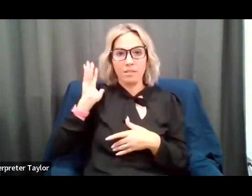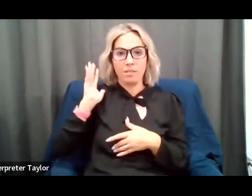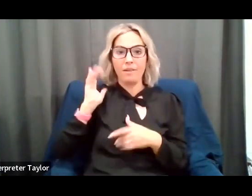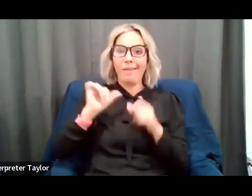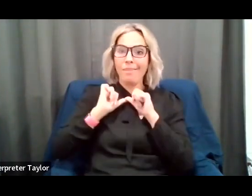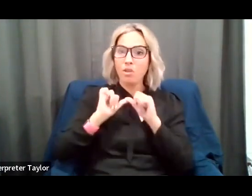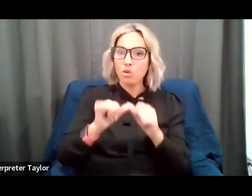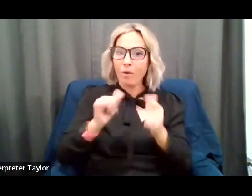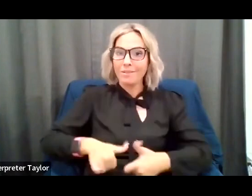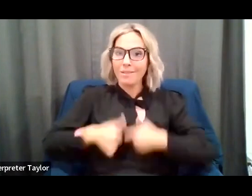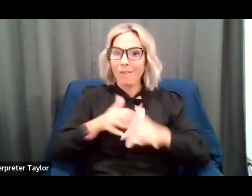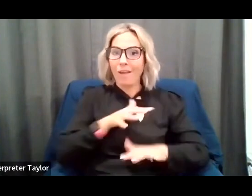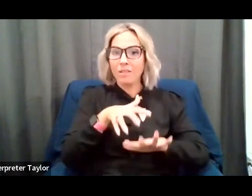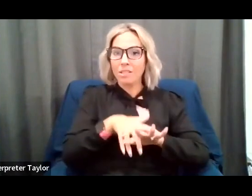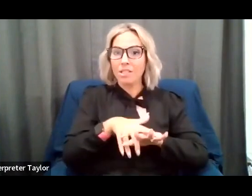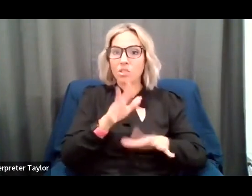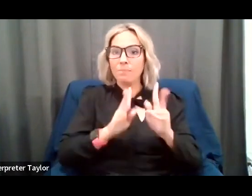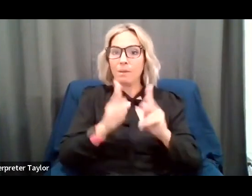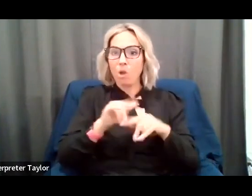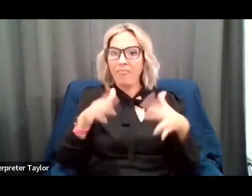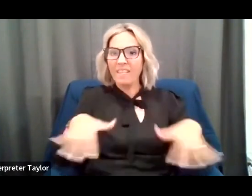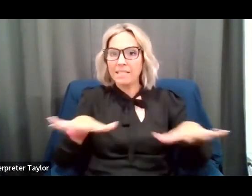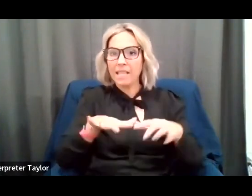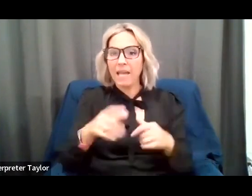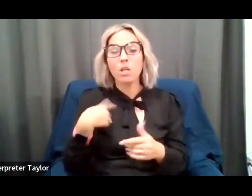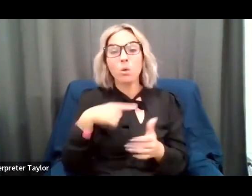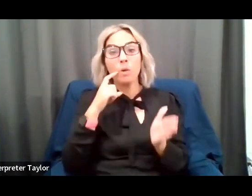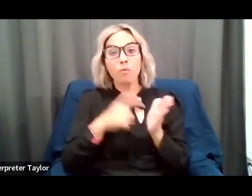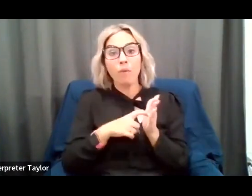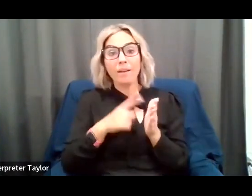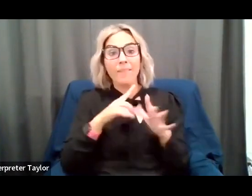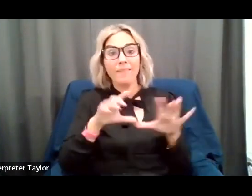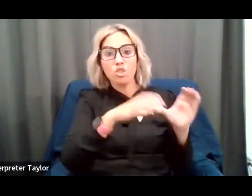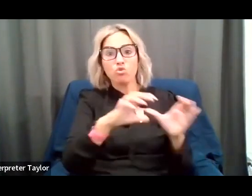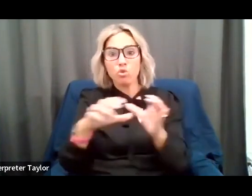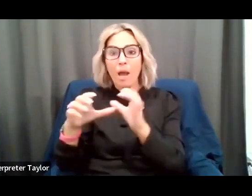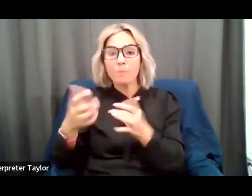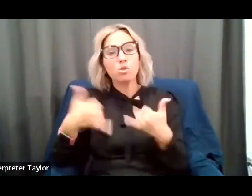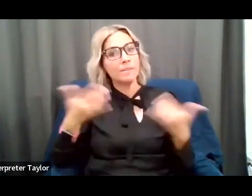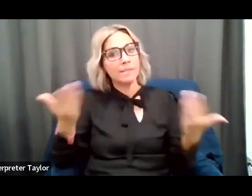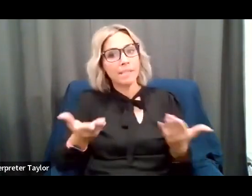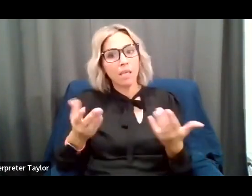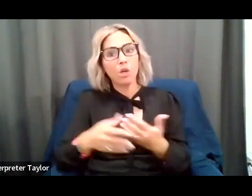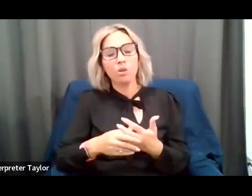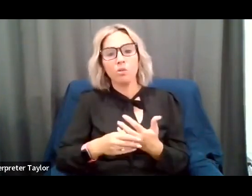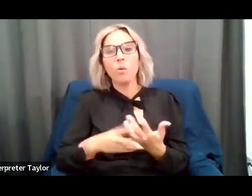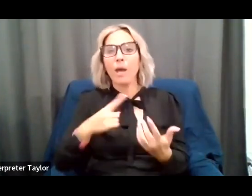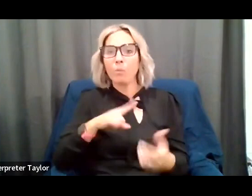Indigenous peoples on this land. We recognize that these tribes are still here. And we are committed to lifting up